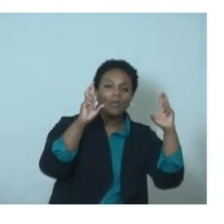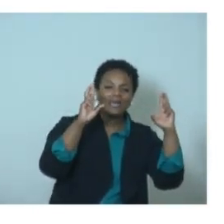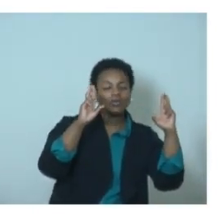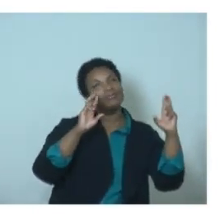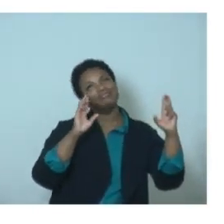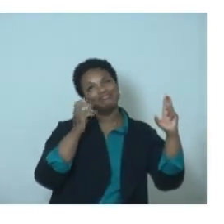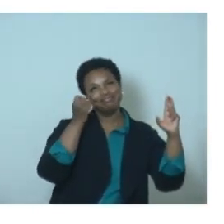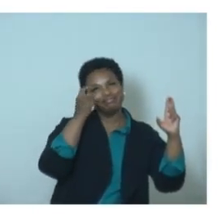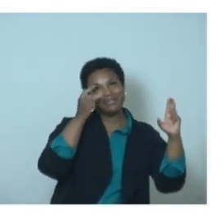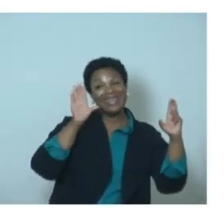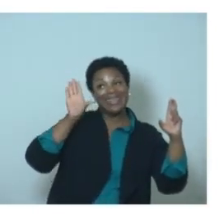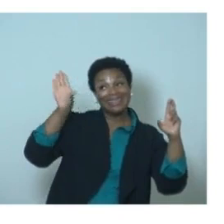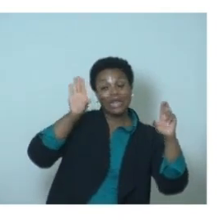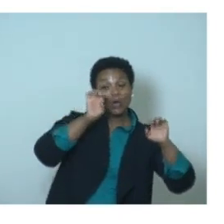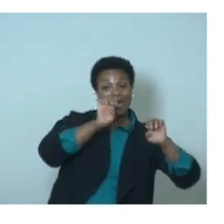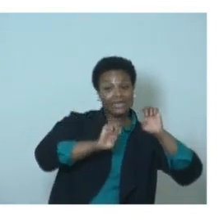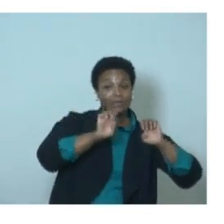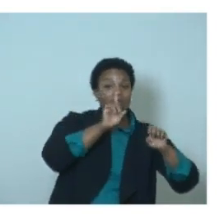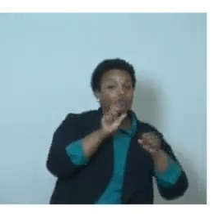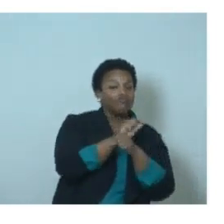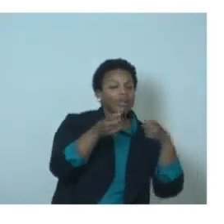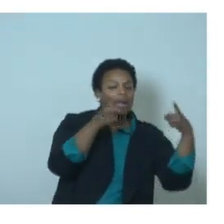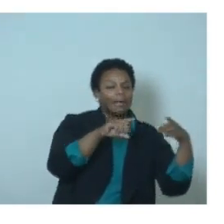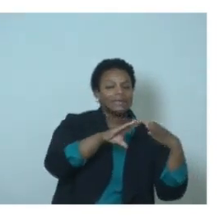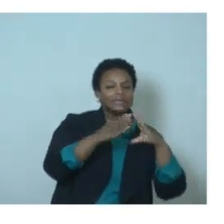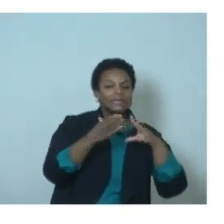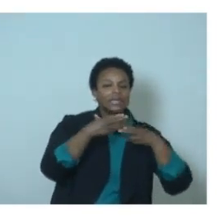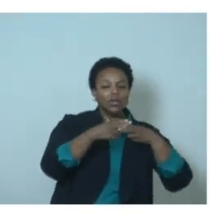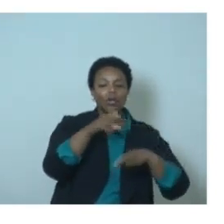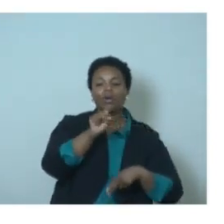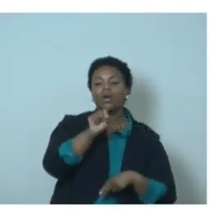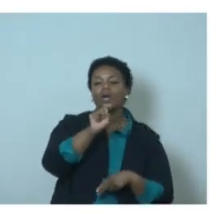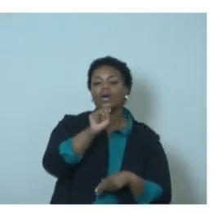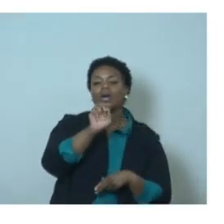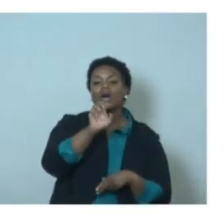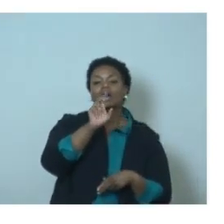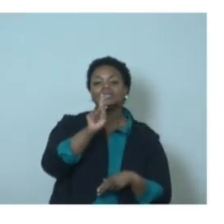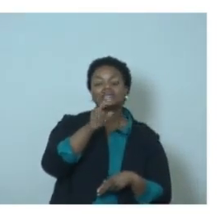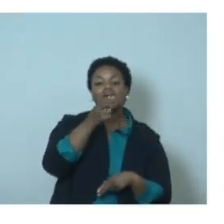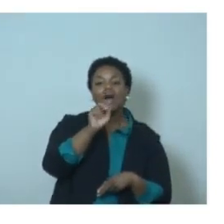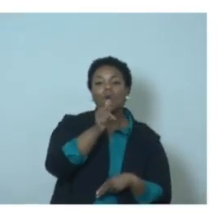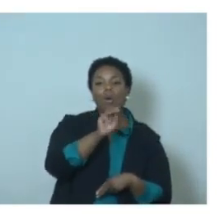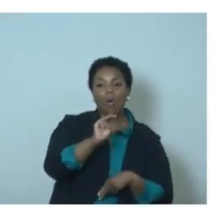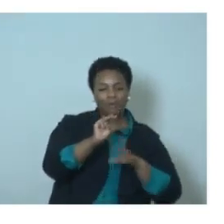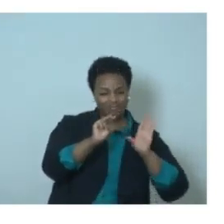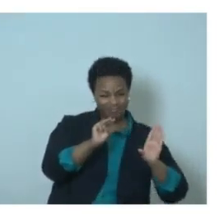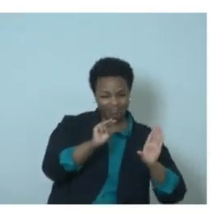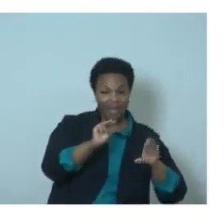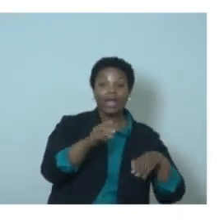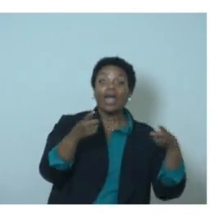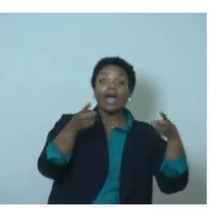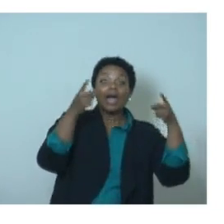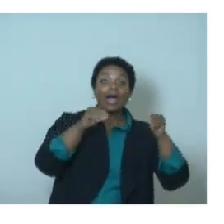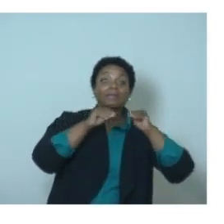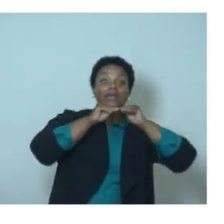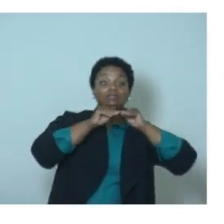THIS IN THE HOPES THAT THEY COULD GET UP TO 70% OF FOLKS IN THIS ACTUALLY THIS EXPERIMENT TOOK PLACE IN STOCKHOLM.